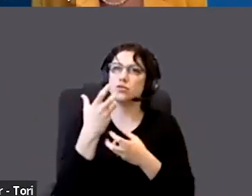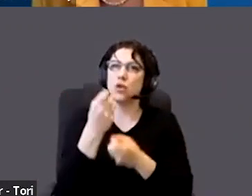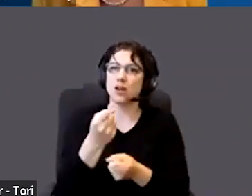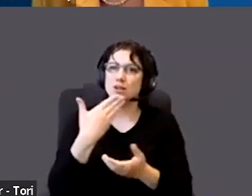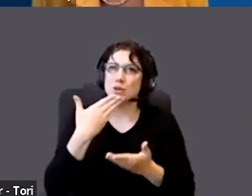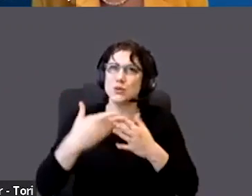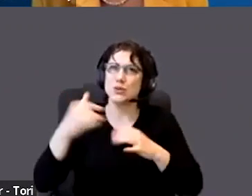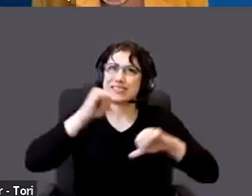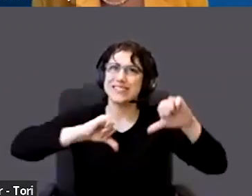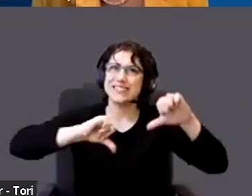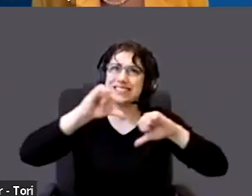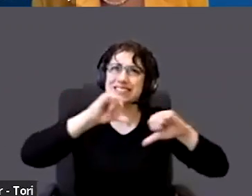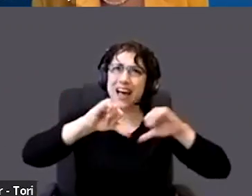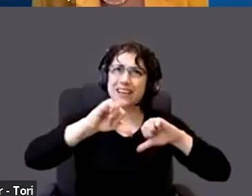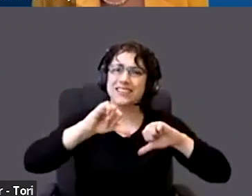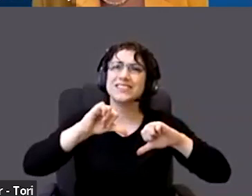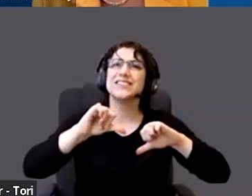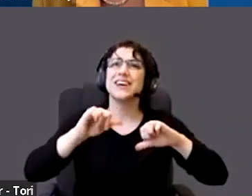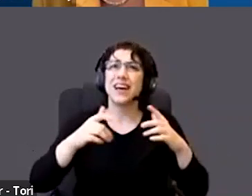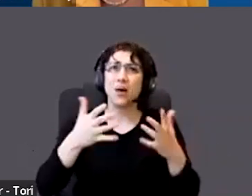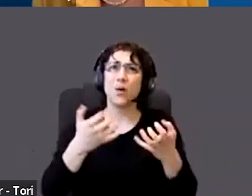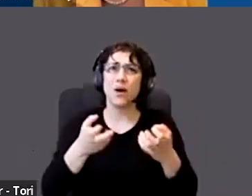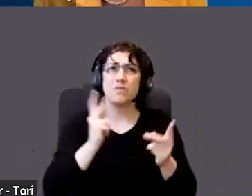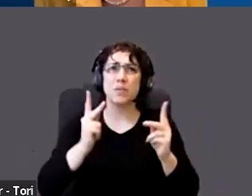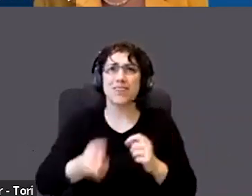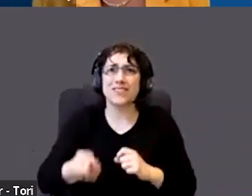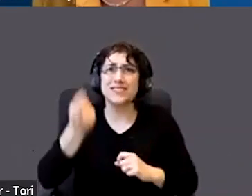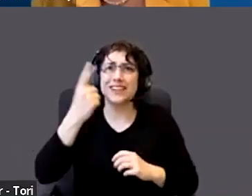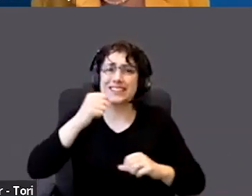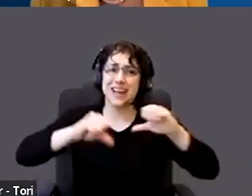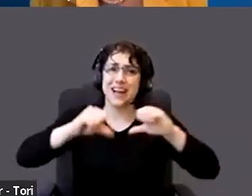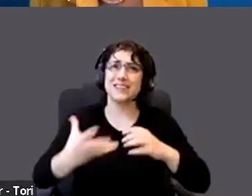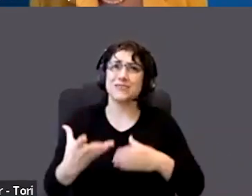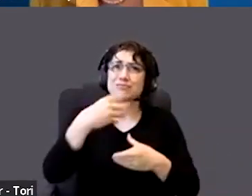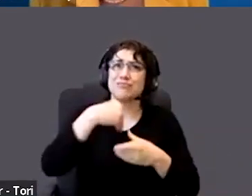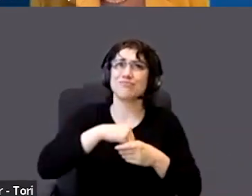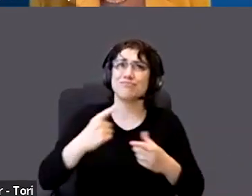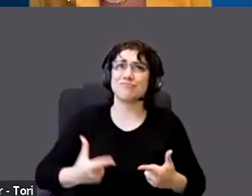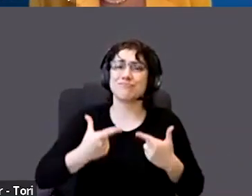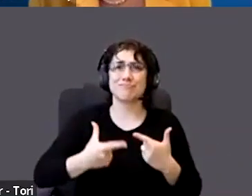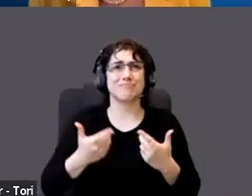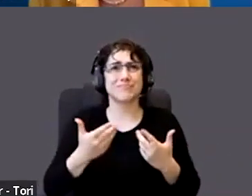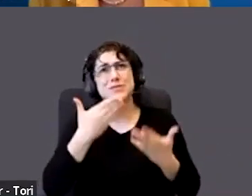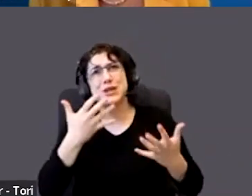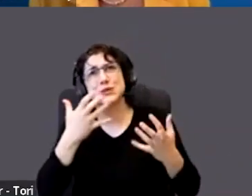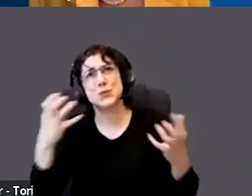to understand that science is a part of their lives. So thank you very much. That was it. Thanks, Jill.